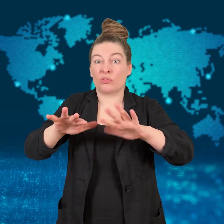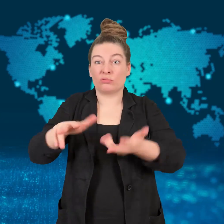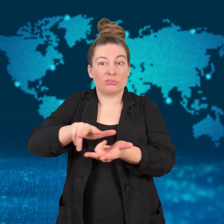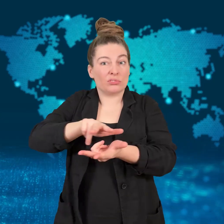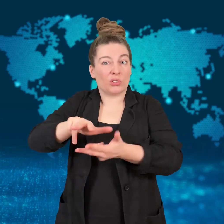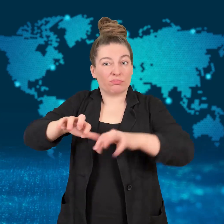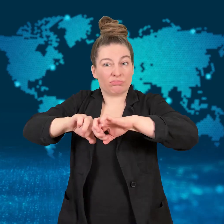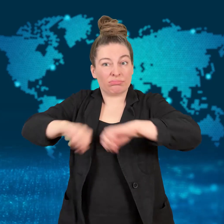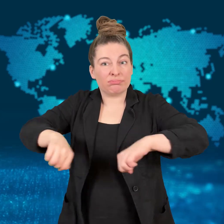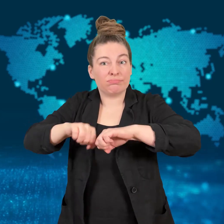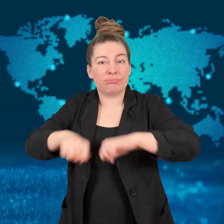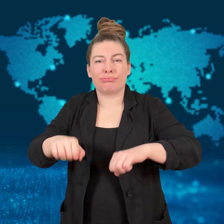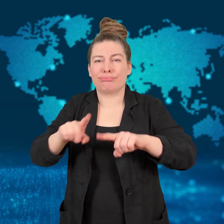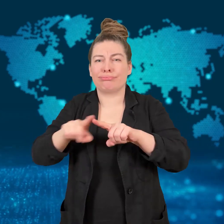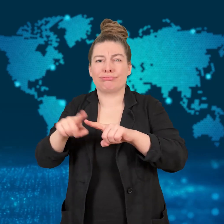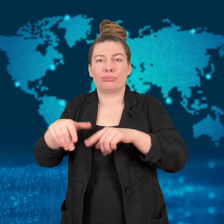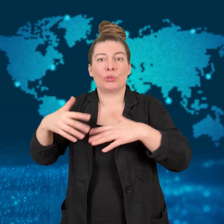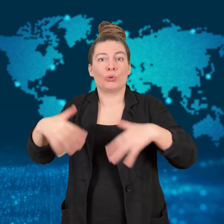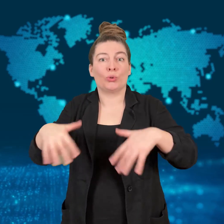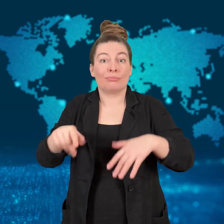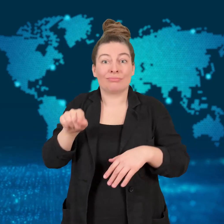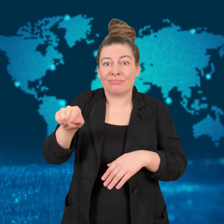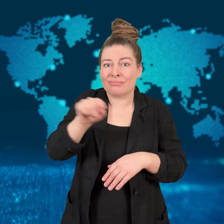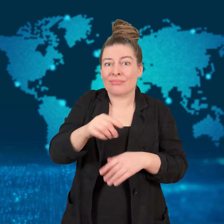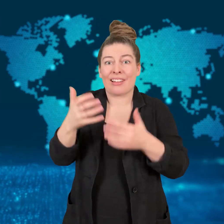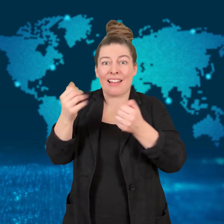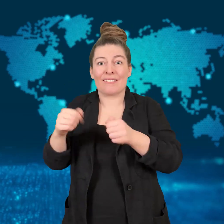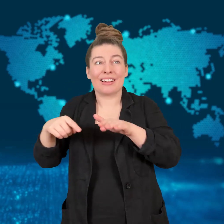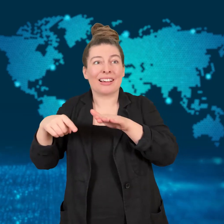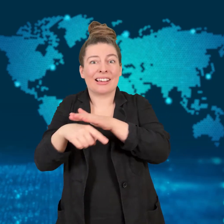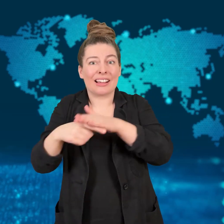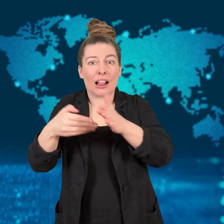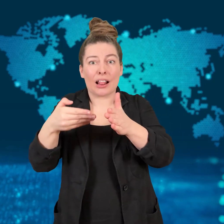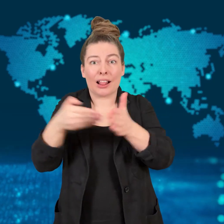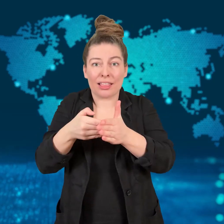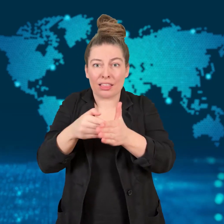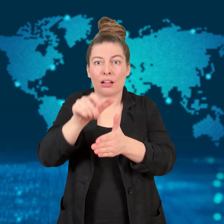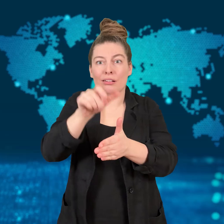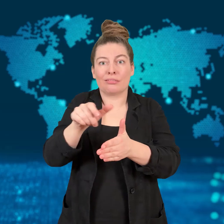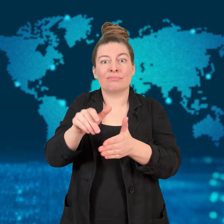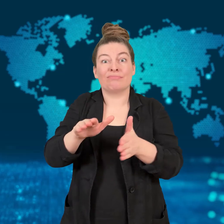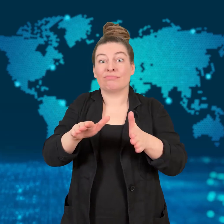forced into labor, beaten, raped, and tortured.